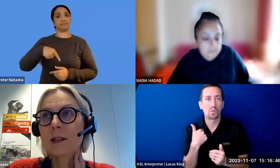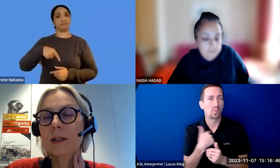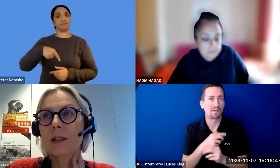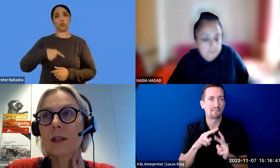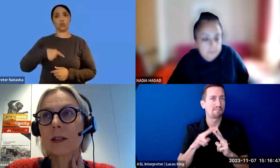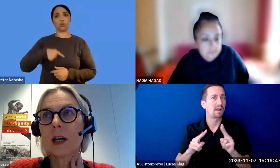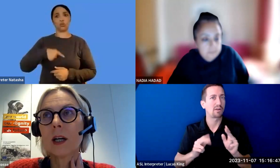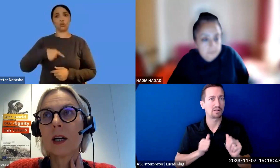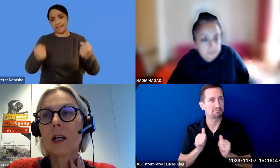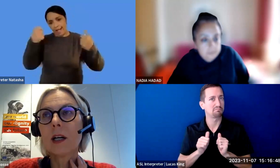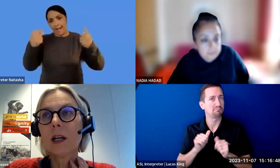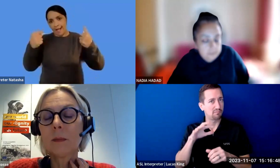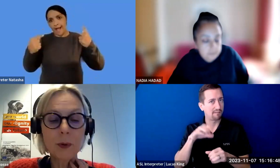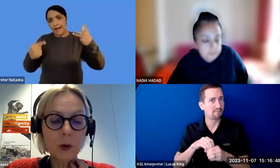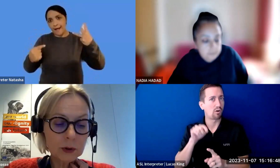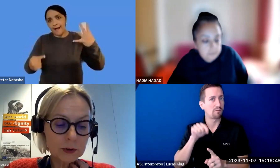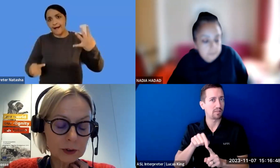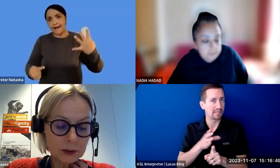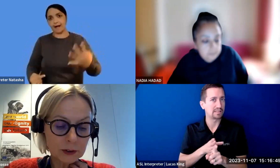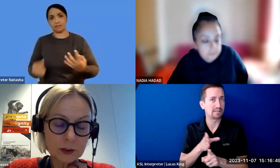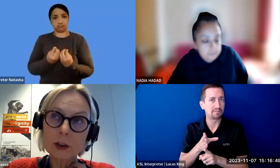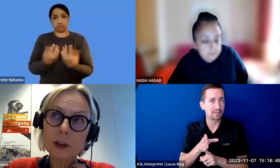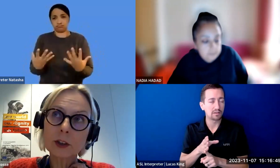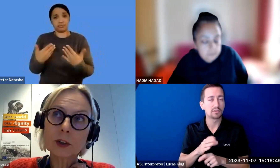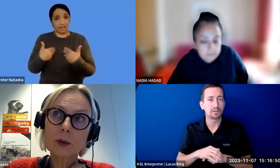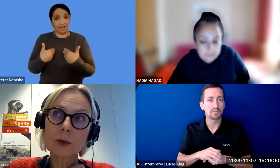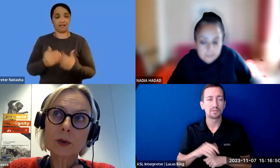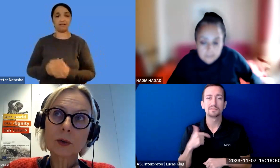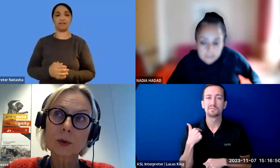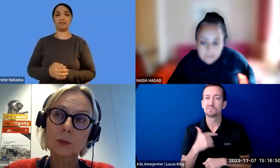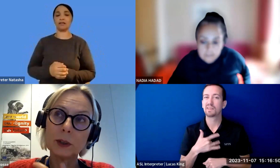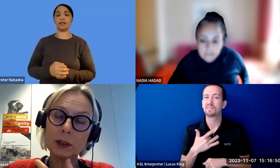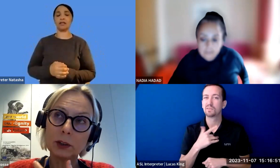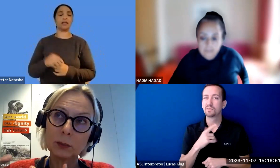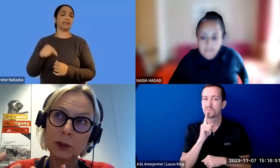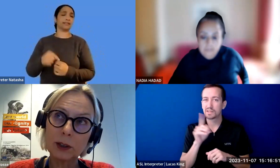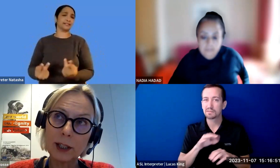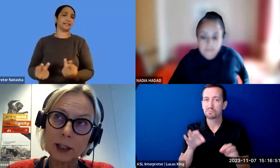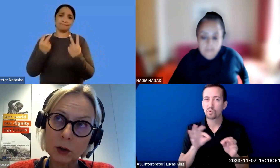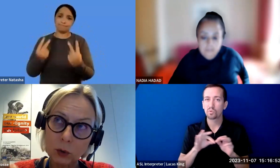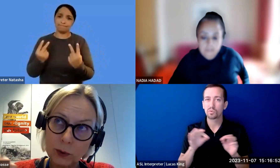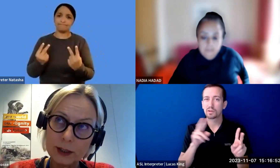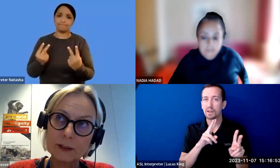So for us it's an important issue to be increased.